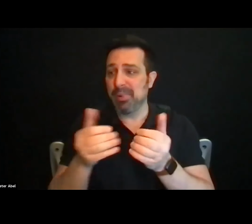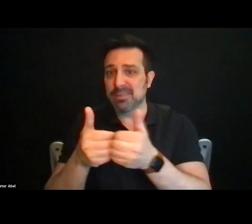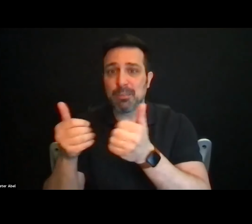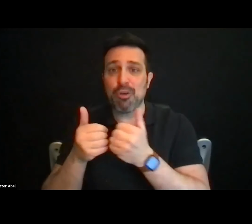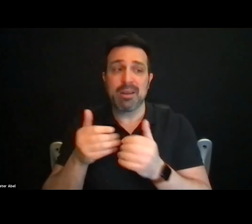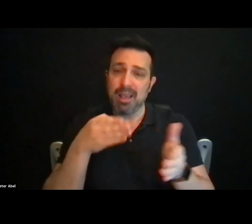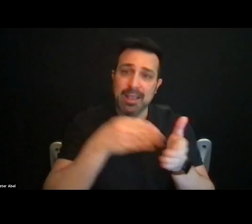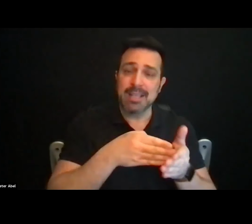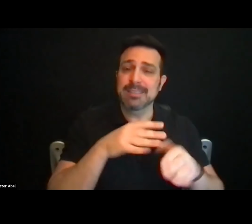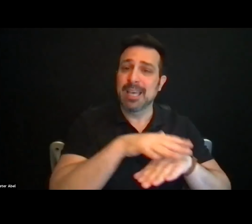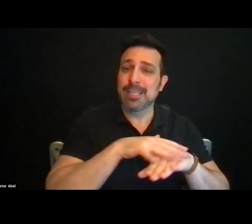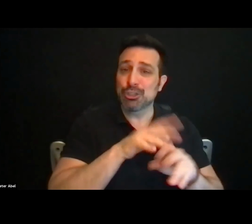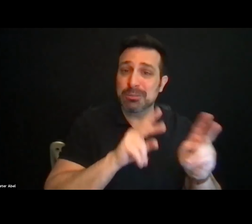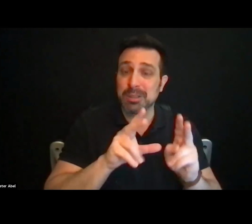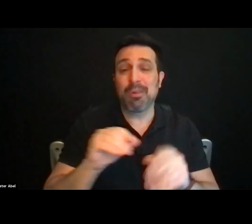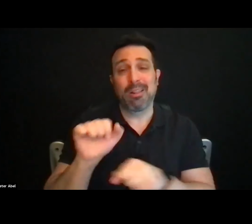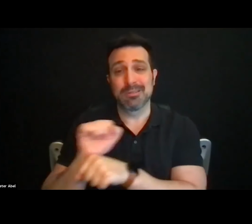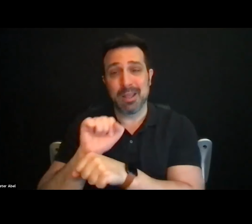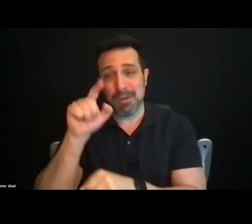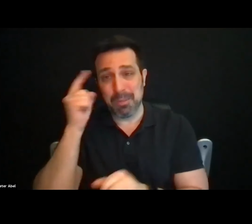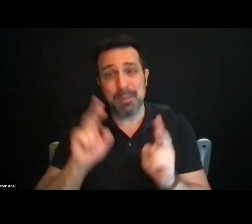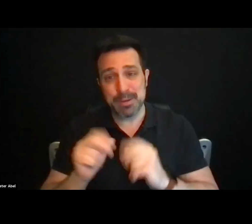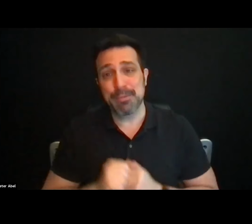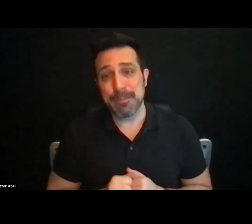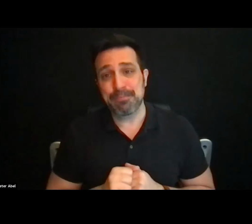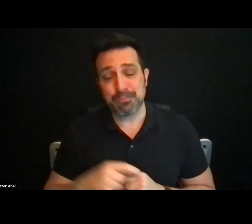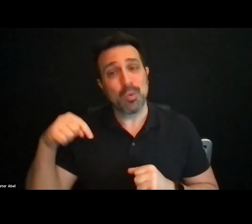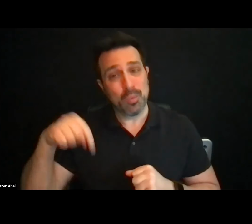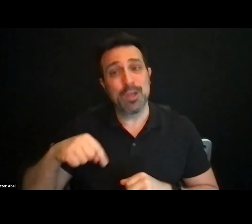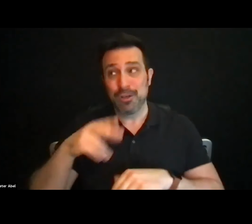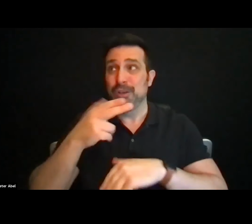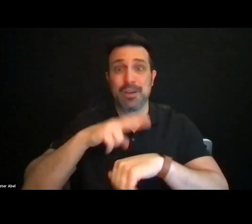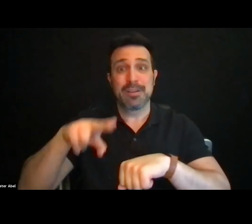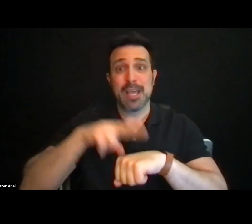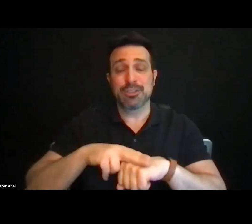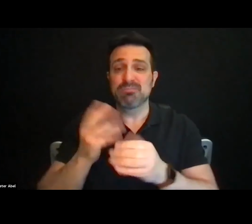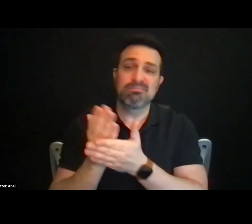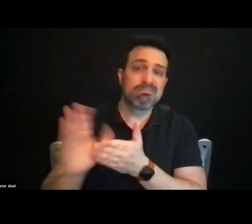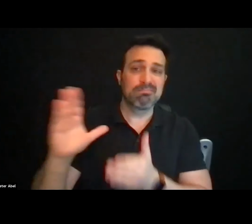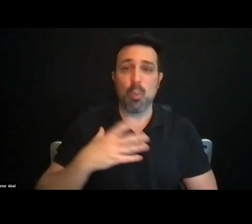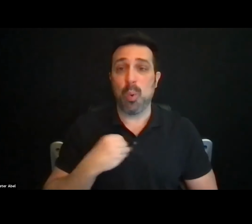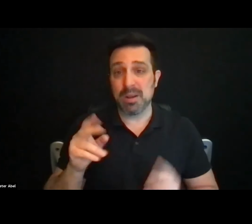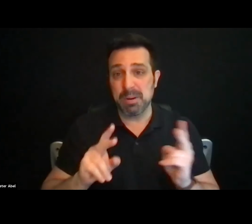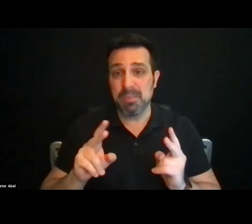actions of racism by our government. This is not new. We are a nation built on genocide and